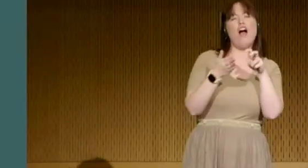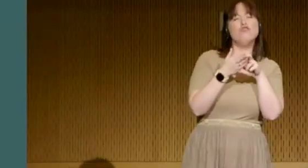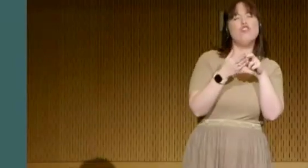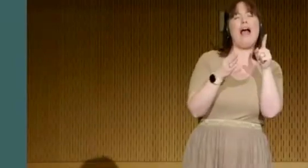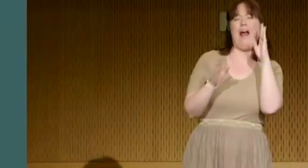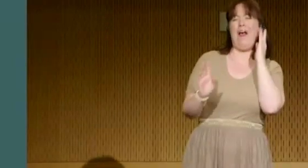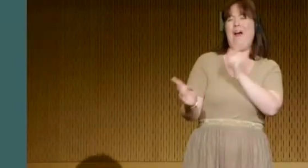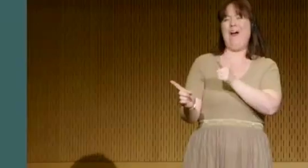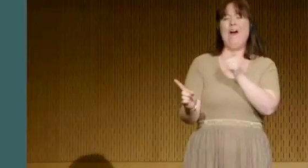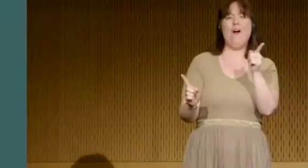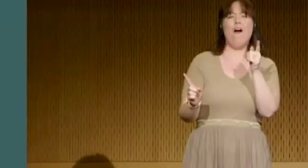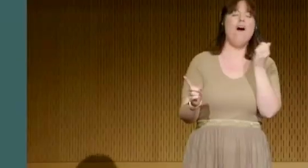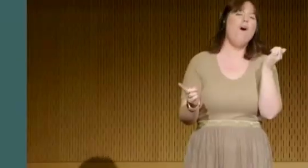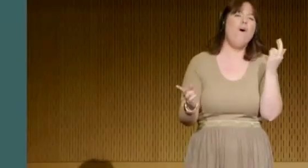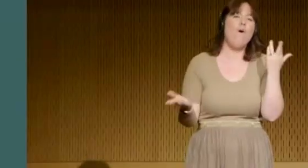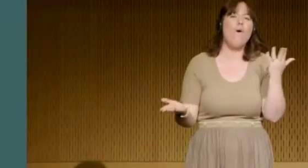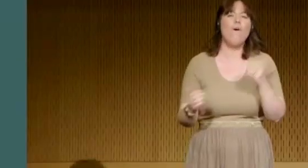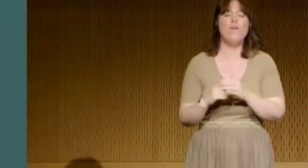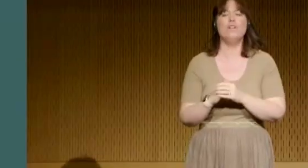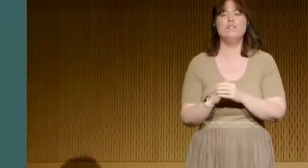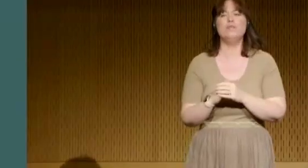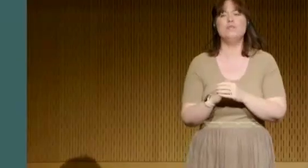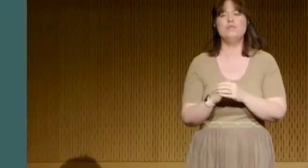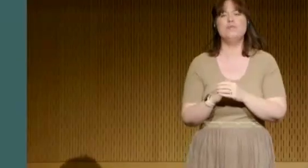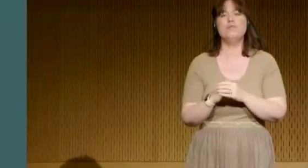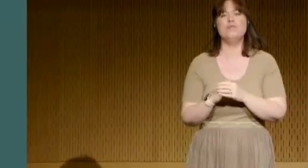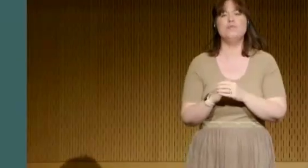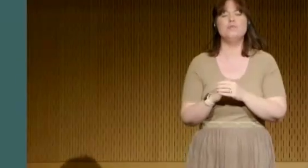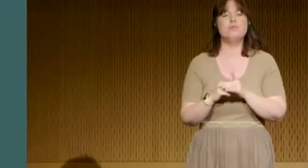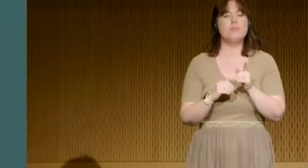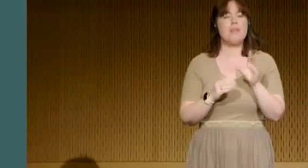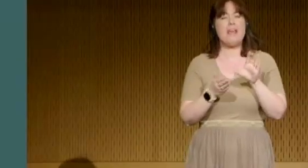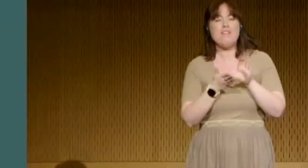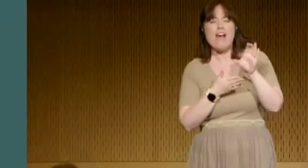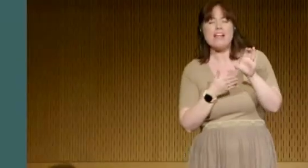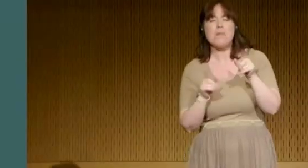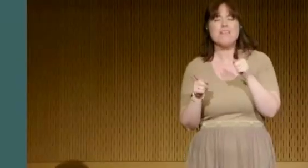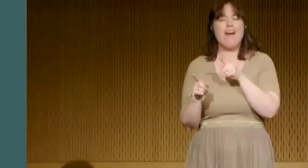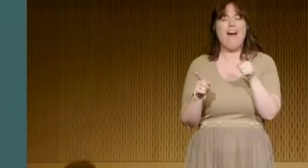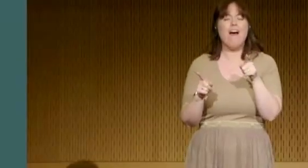you could have guessed, but maybe the investment one, but the other ones would have been would have